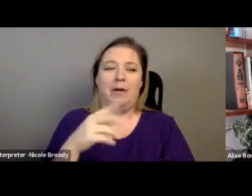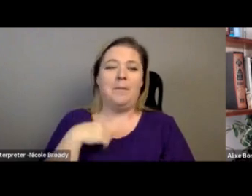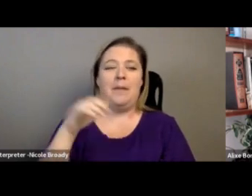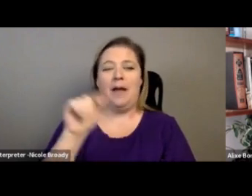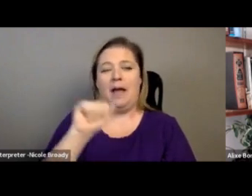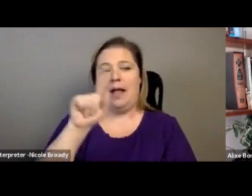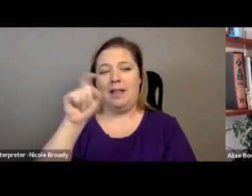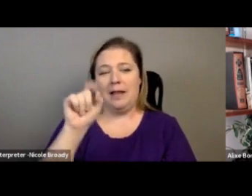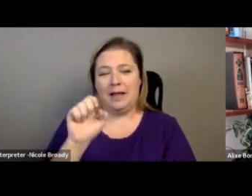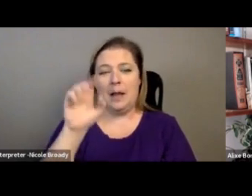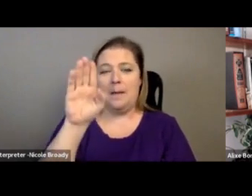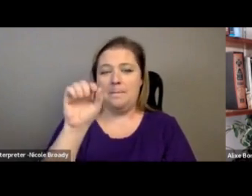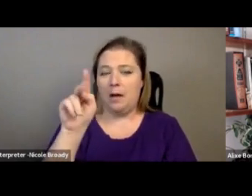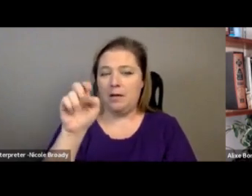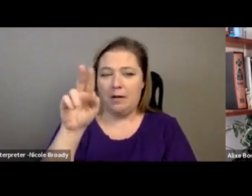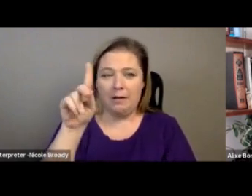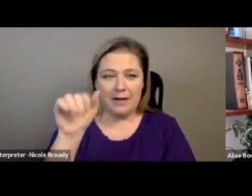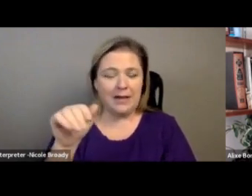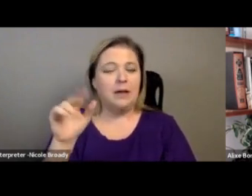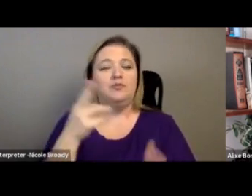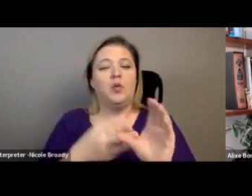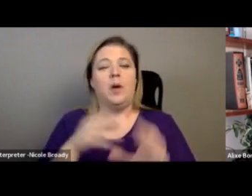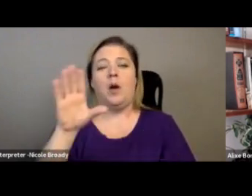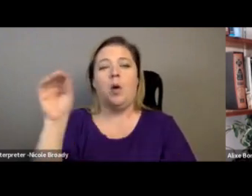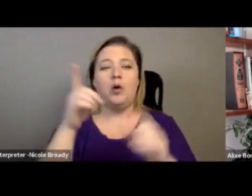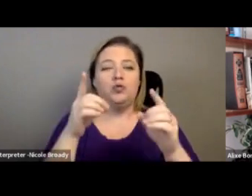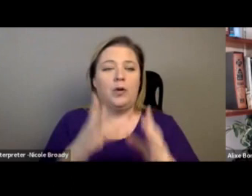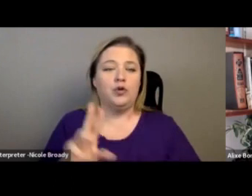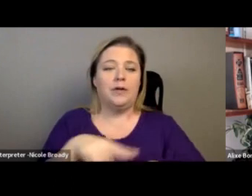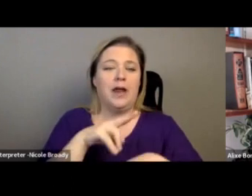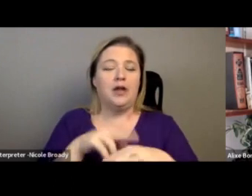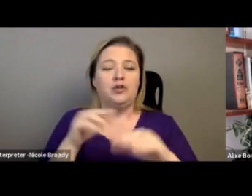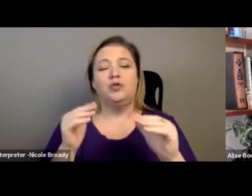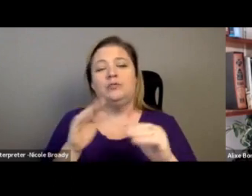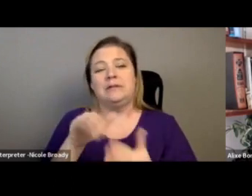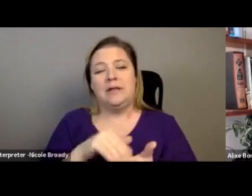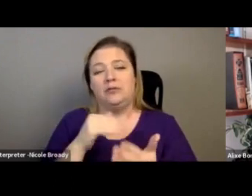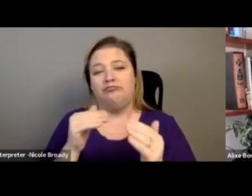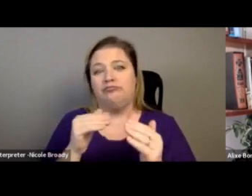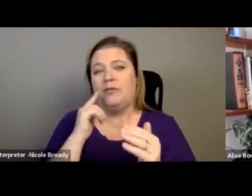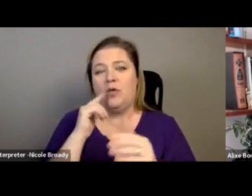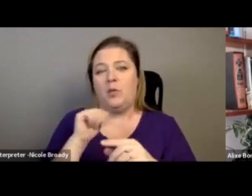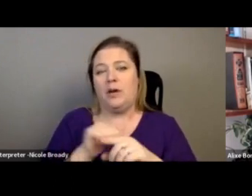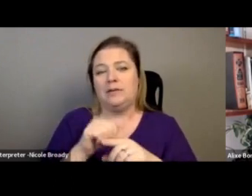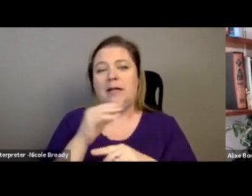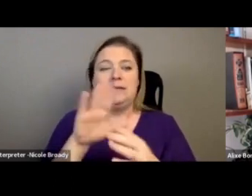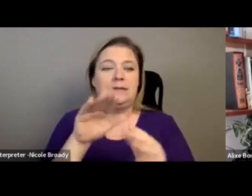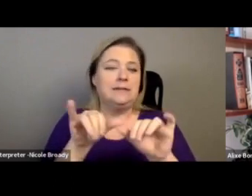also by the co director of the National Center on advancing Person Centered practices and systems. My co director, Bevin